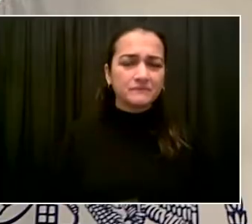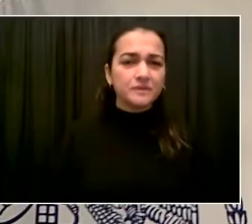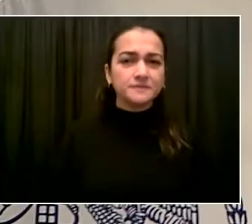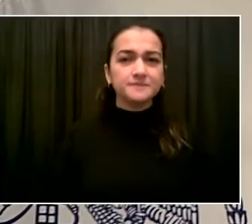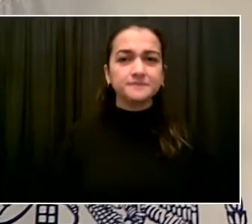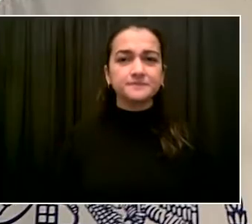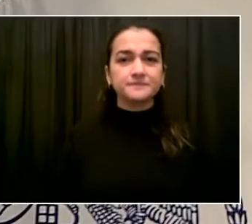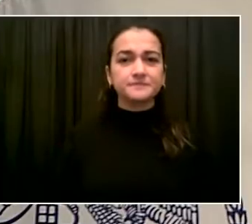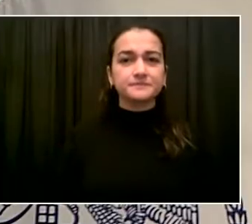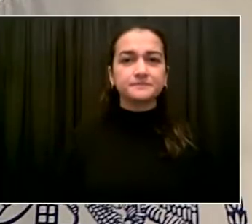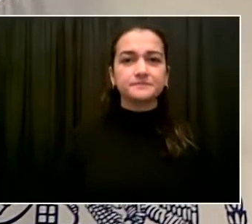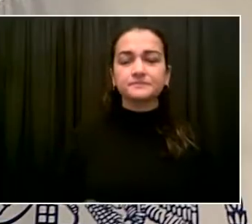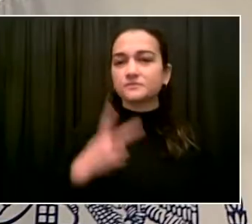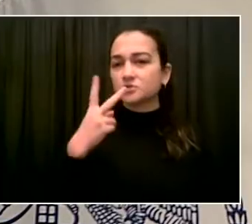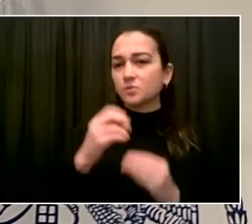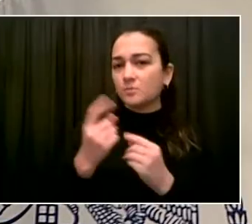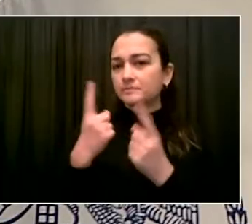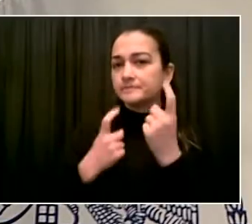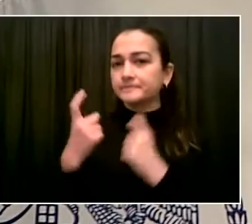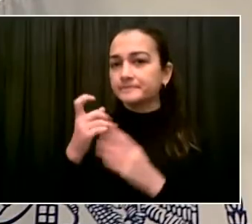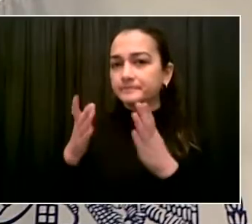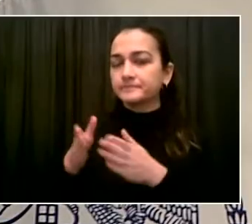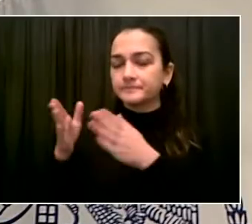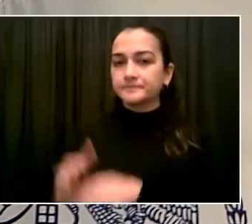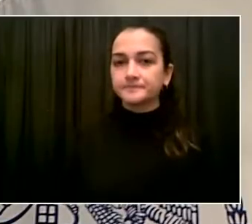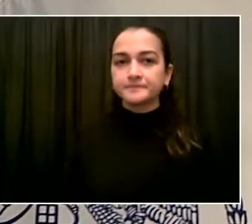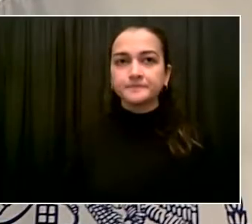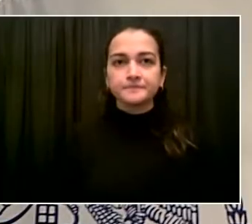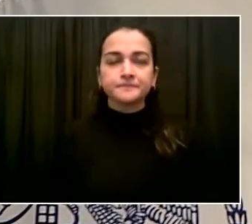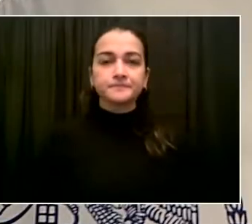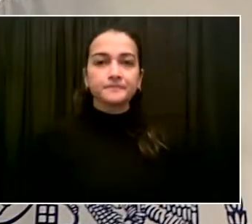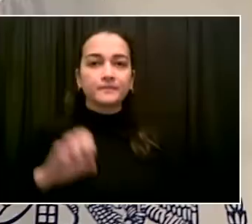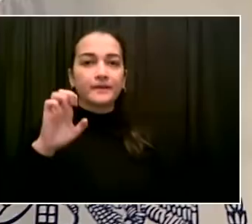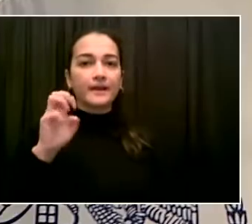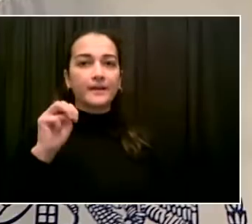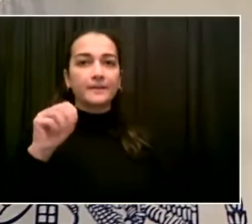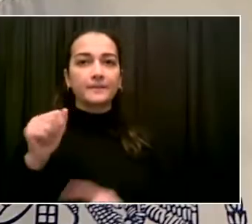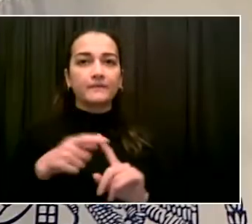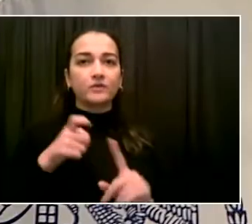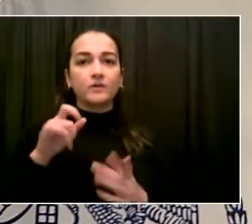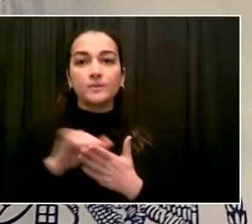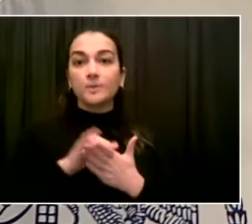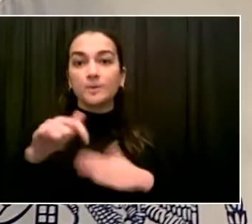STANDARD THE PARENTS WILL CERTAINLY ABLE TO MEET. WE HAVE TIME F TORWO MORE QUESTIONS TODAY.